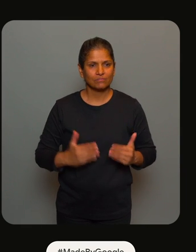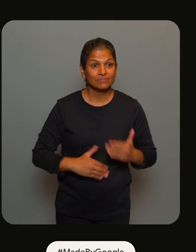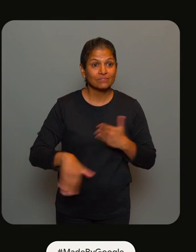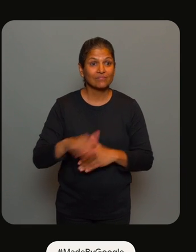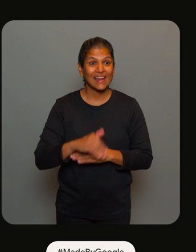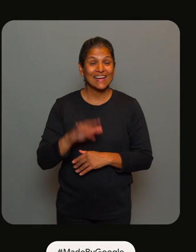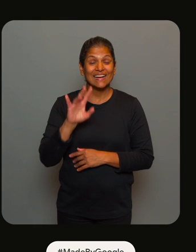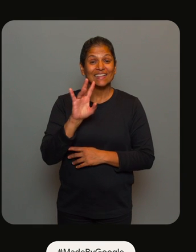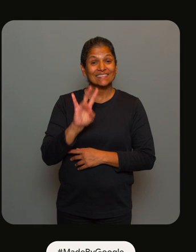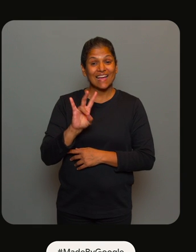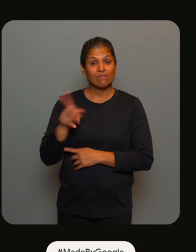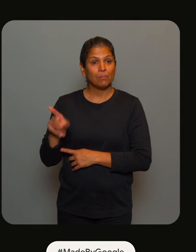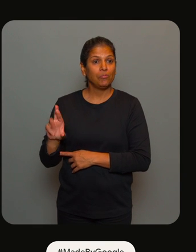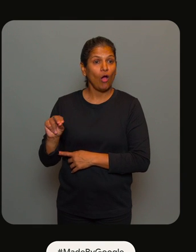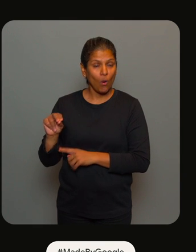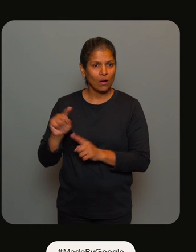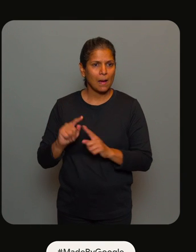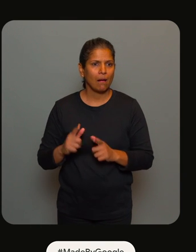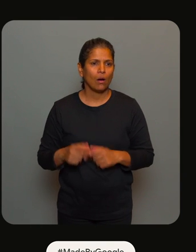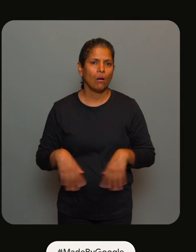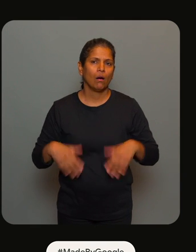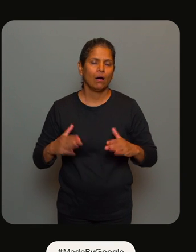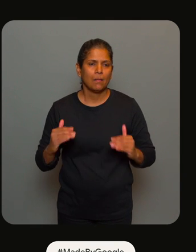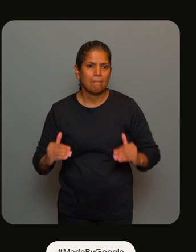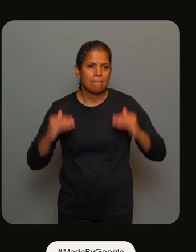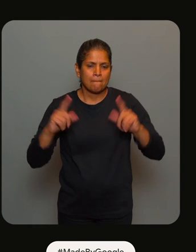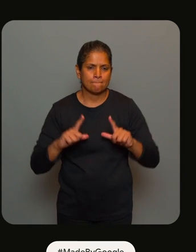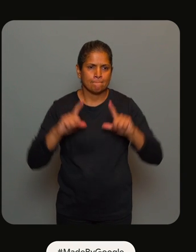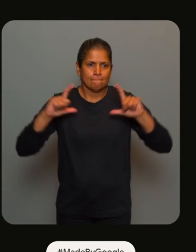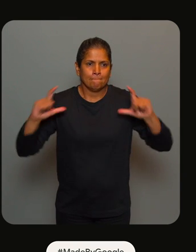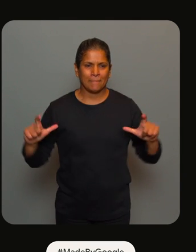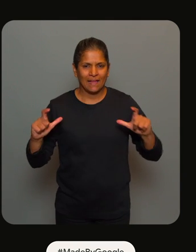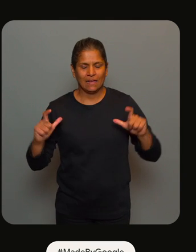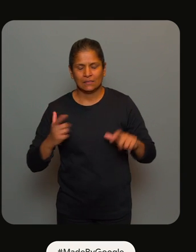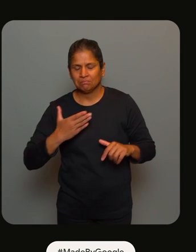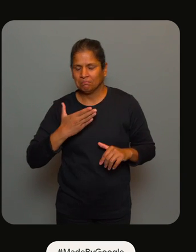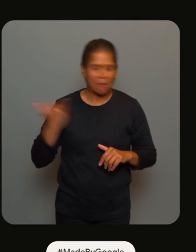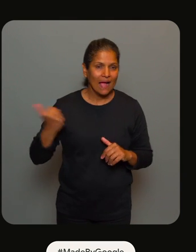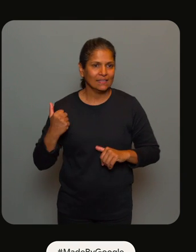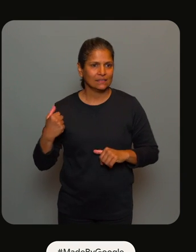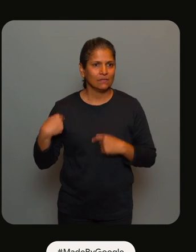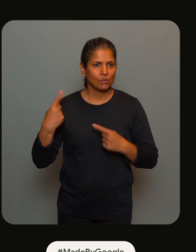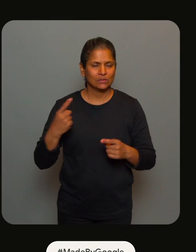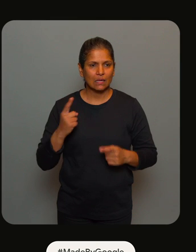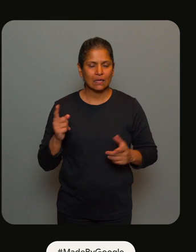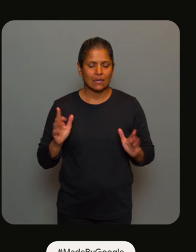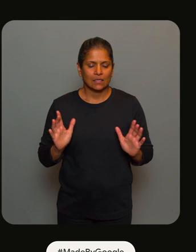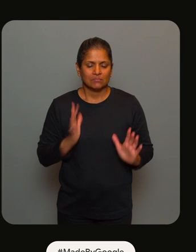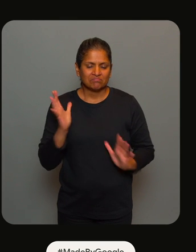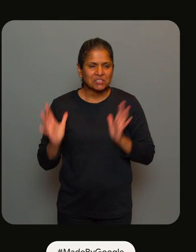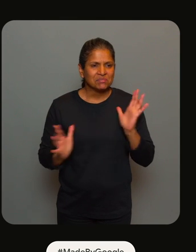It’s our most advanced phone yet, with a beautiful, sophisticated design and a pro-level camera, with